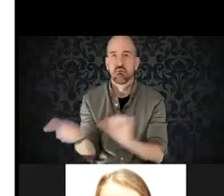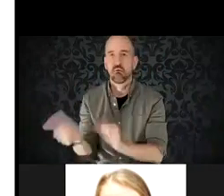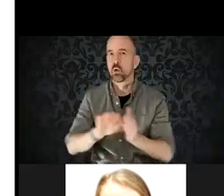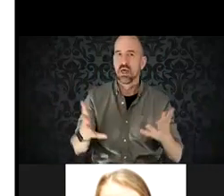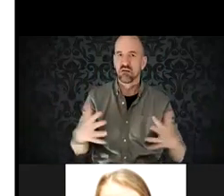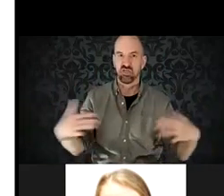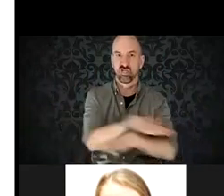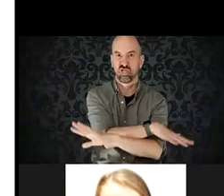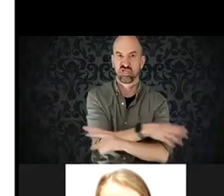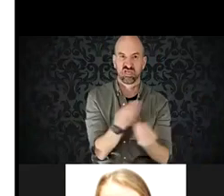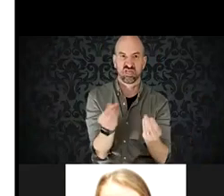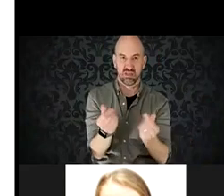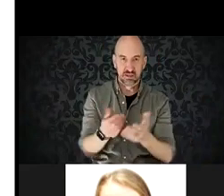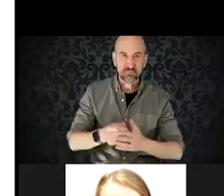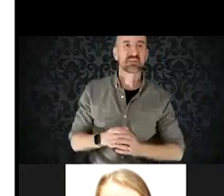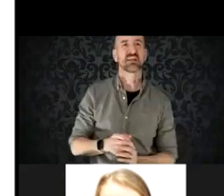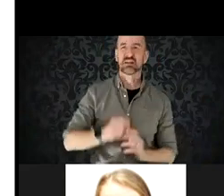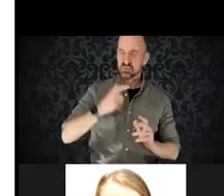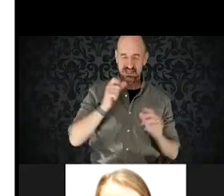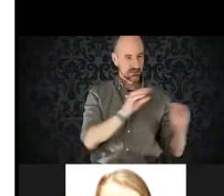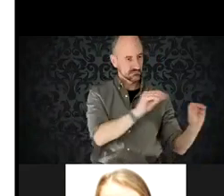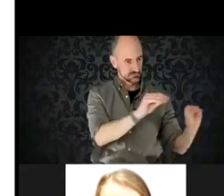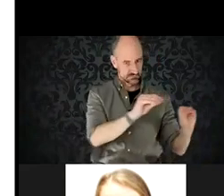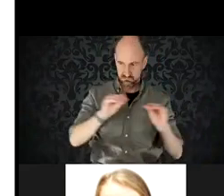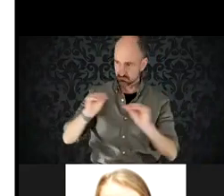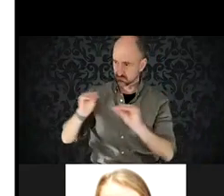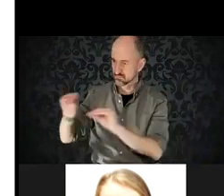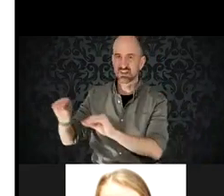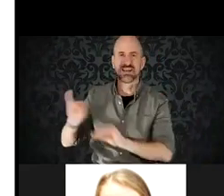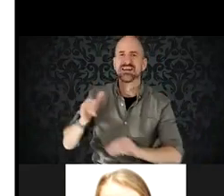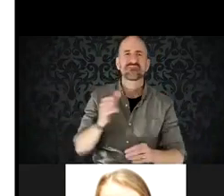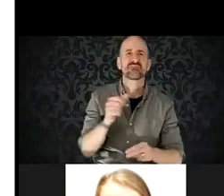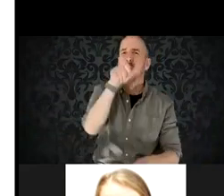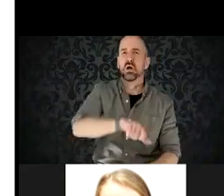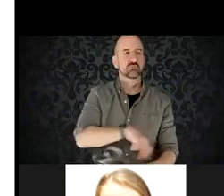The big wooden structure you can see the left hand side is the transition building,